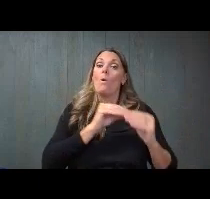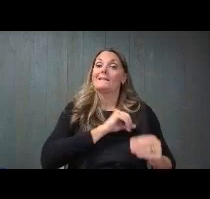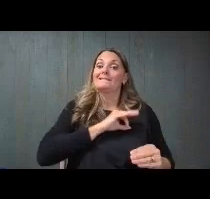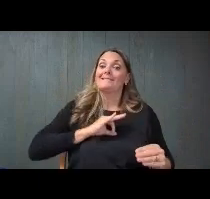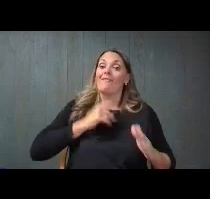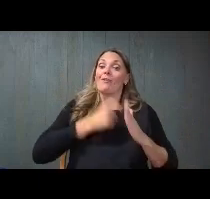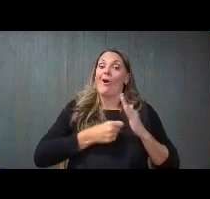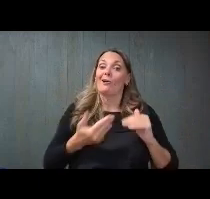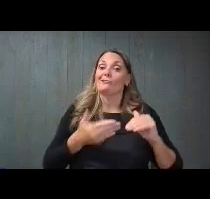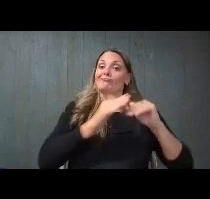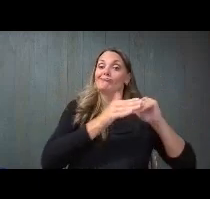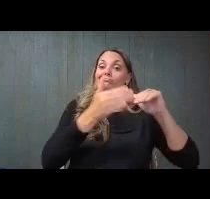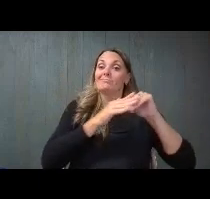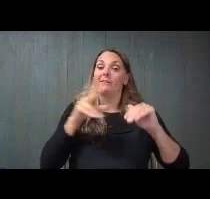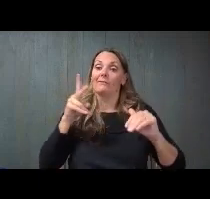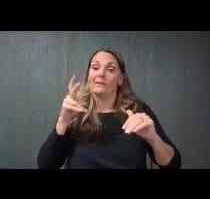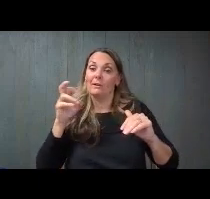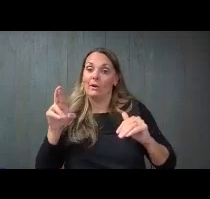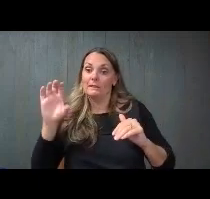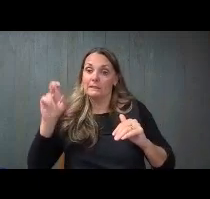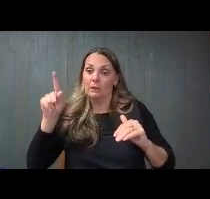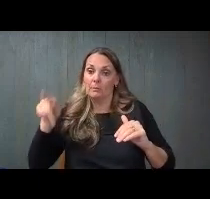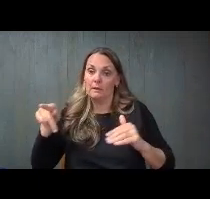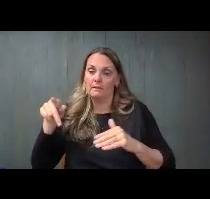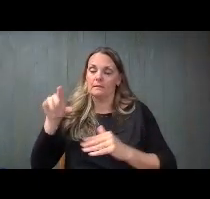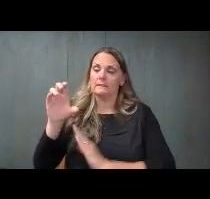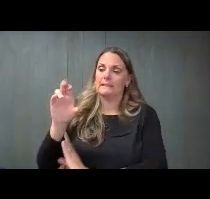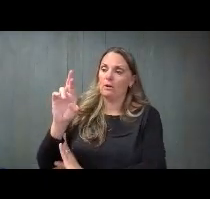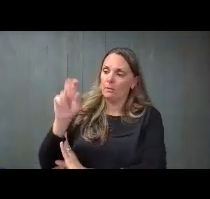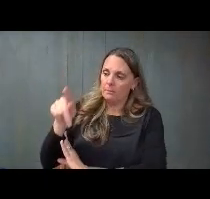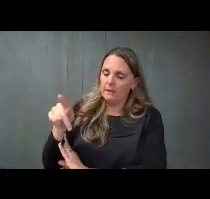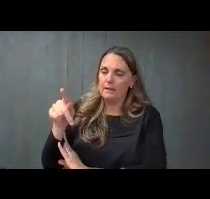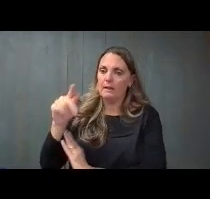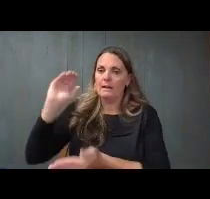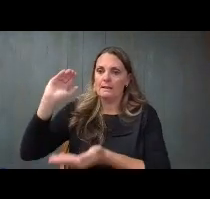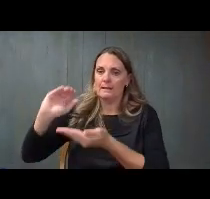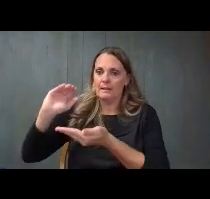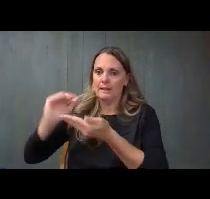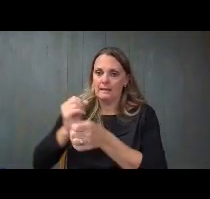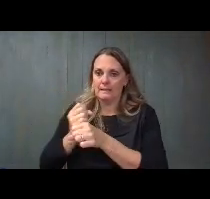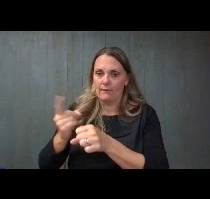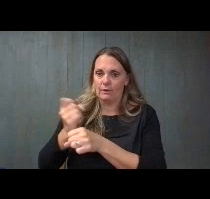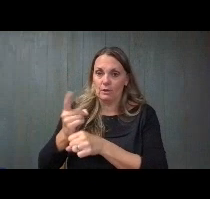and that the VR and CRP portions decrease each year with the available amount